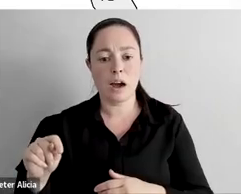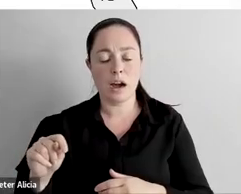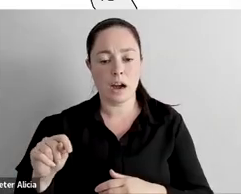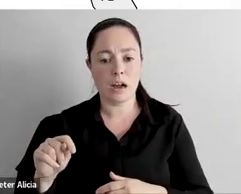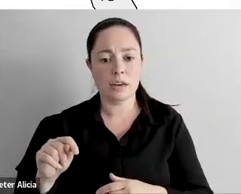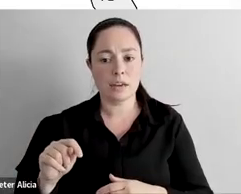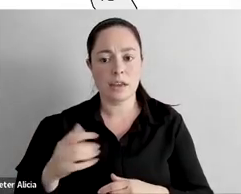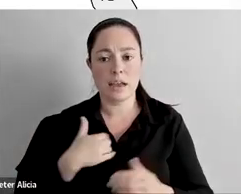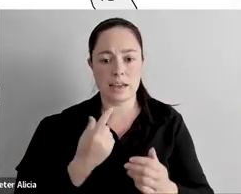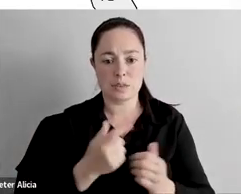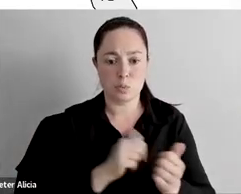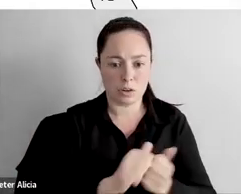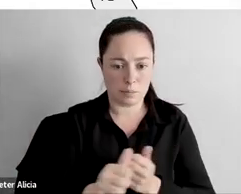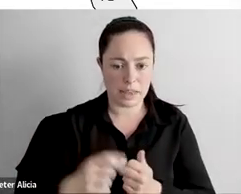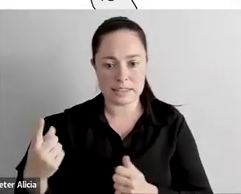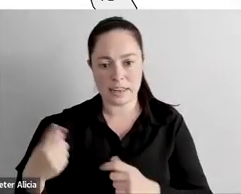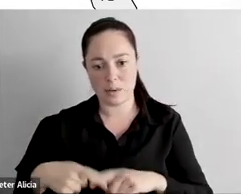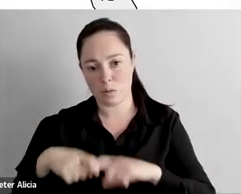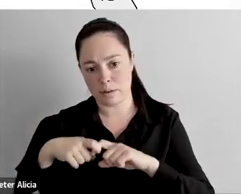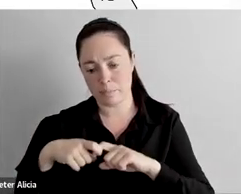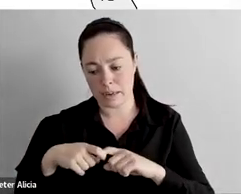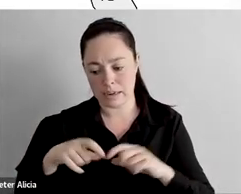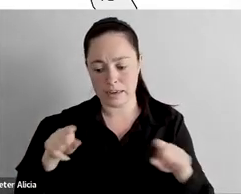bill that has passed and another one that is pending.